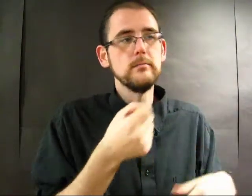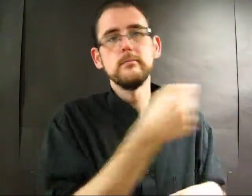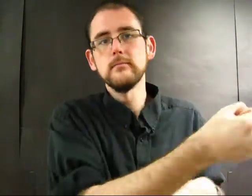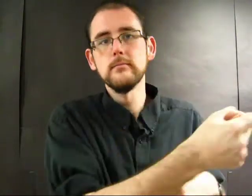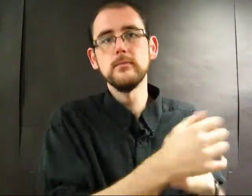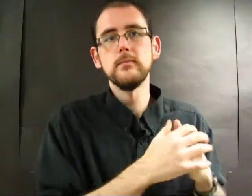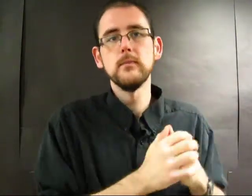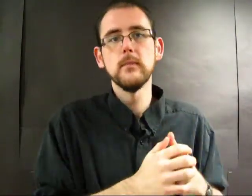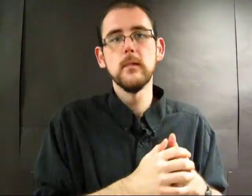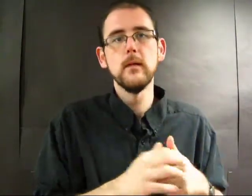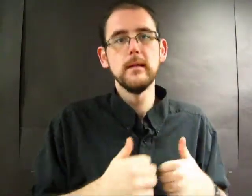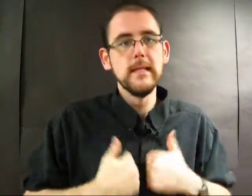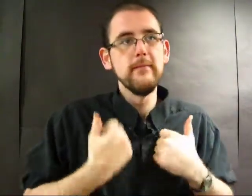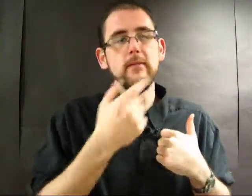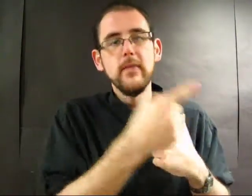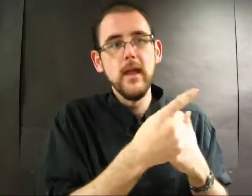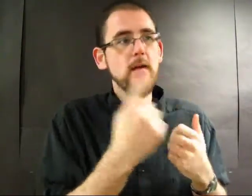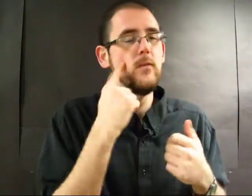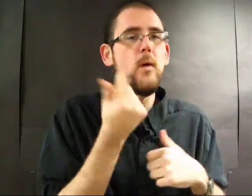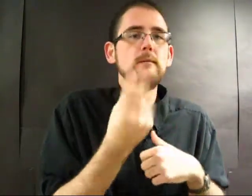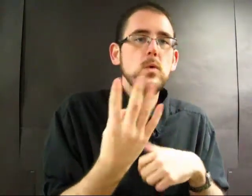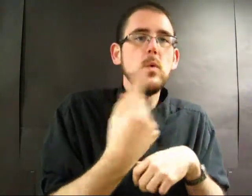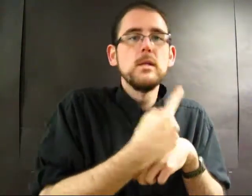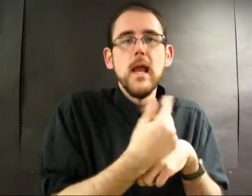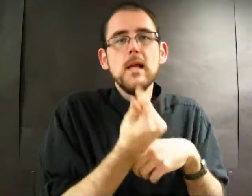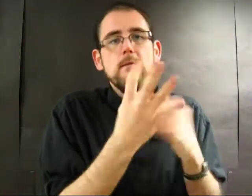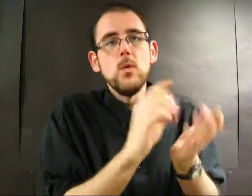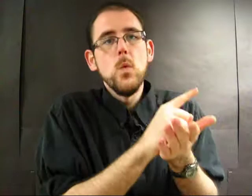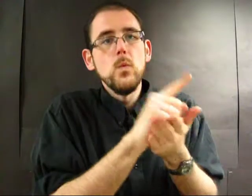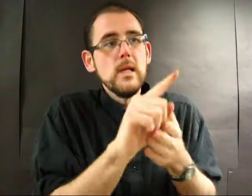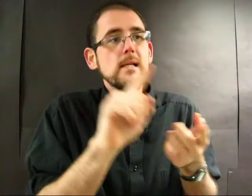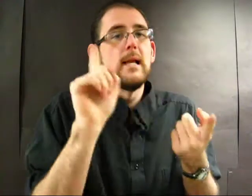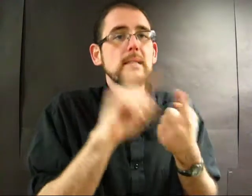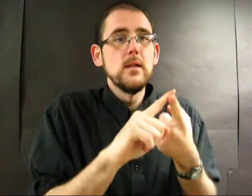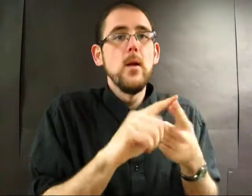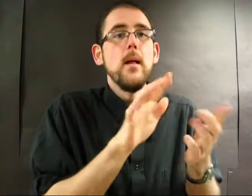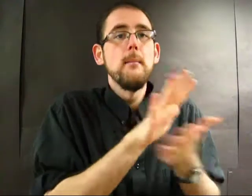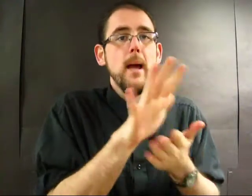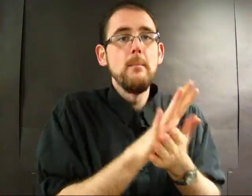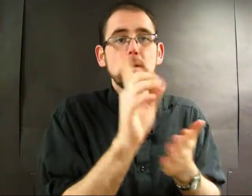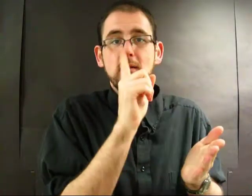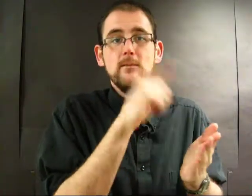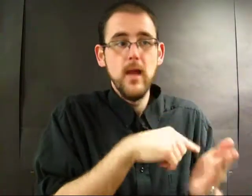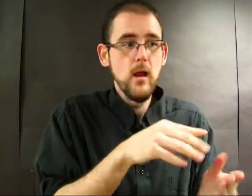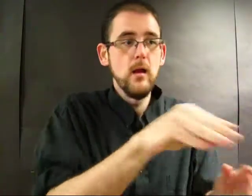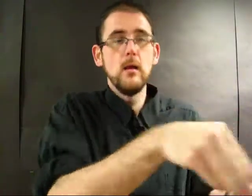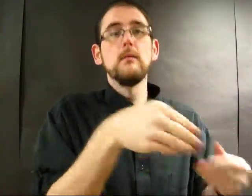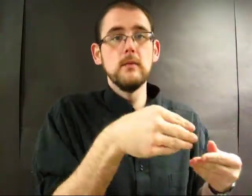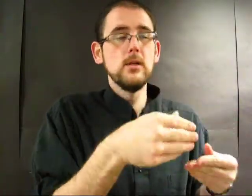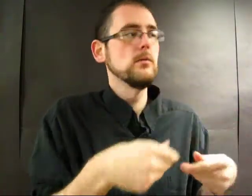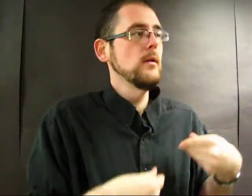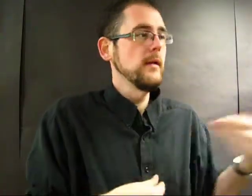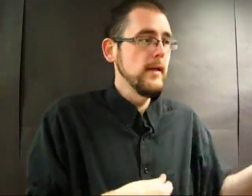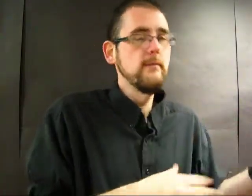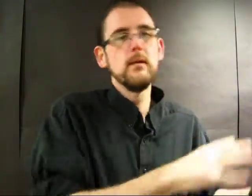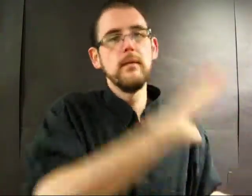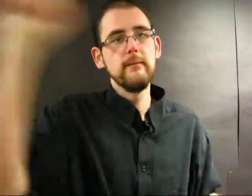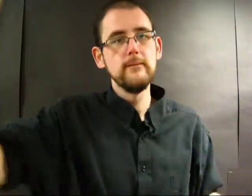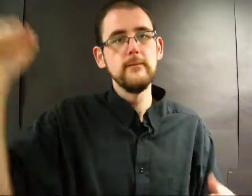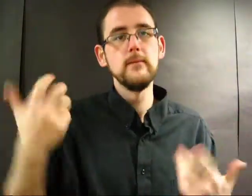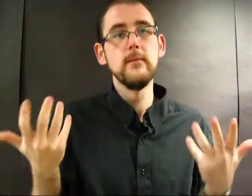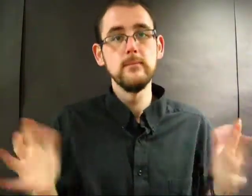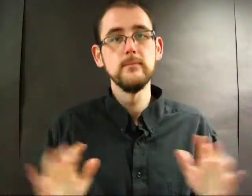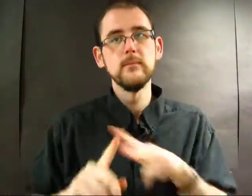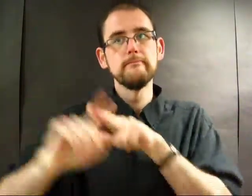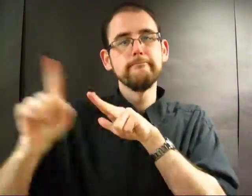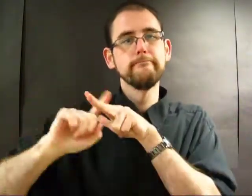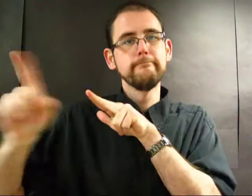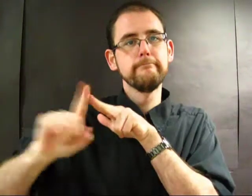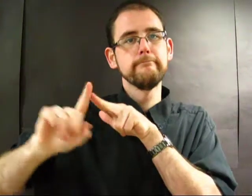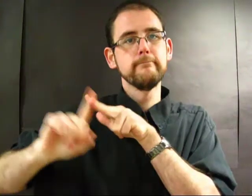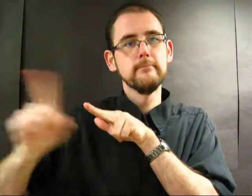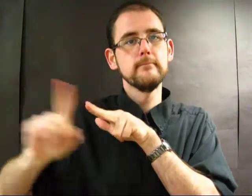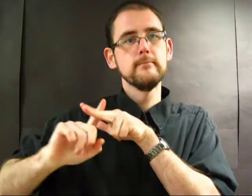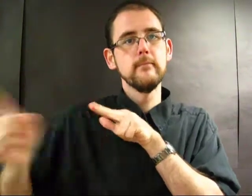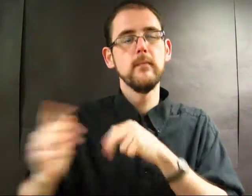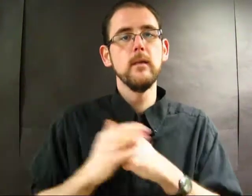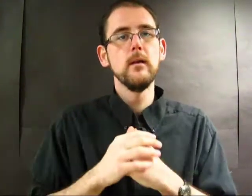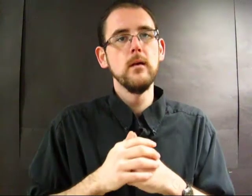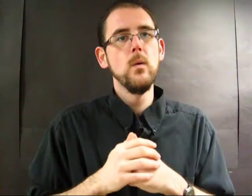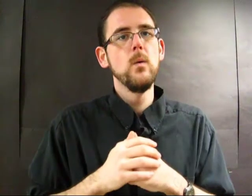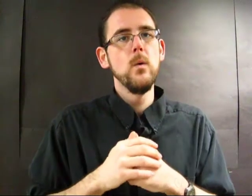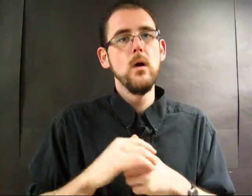for a few days or weeks until forged documents were available to help them leave the country.